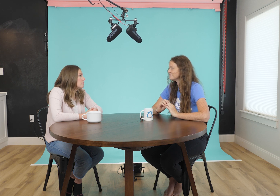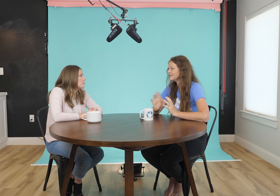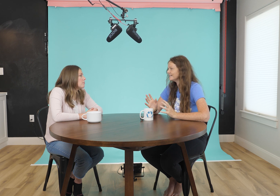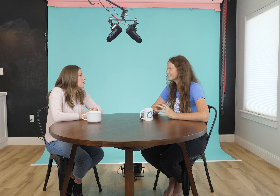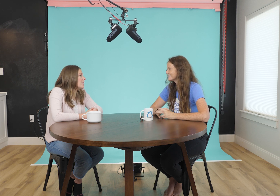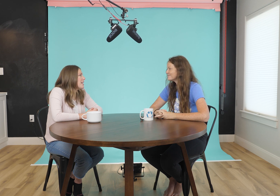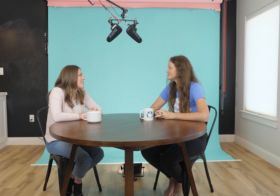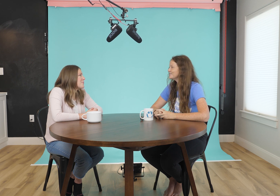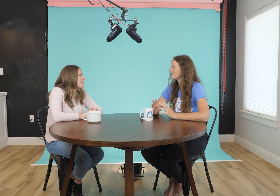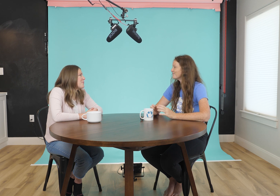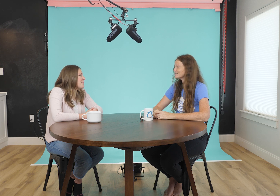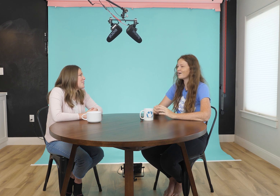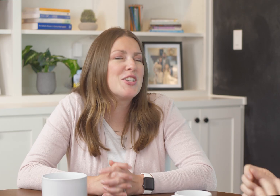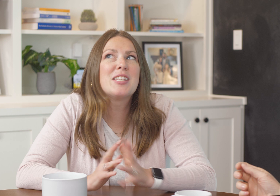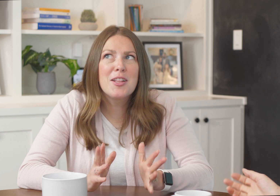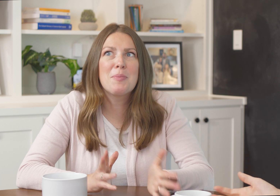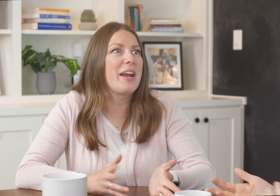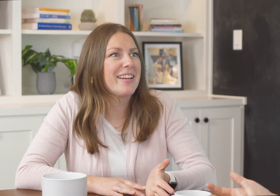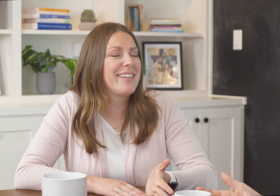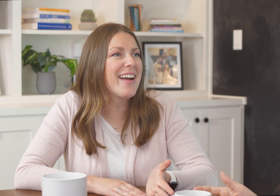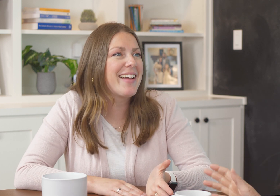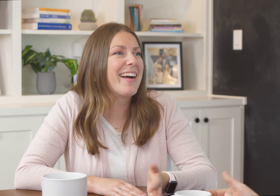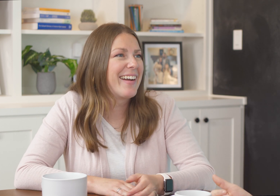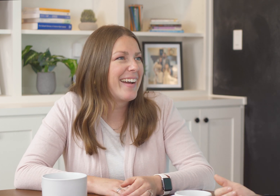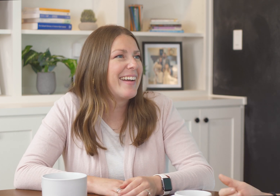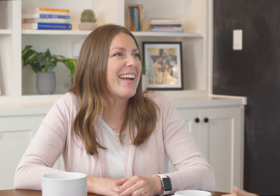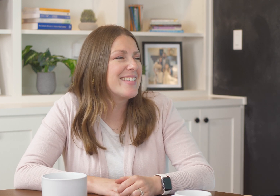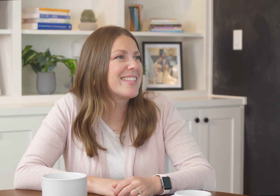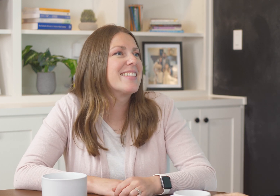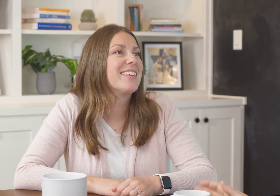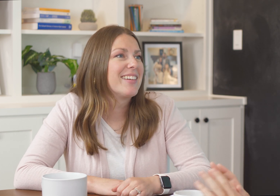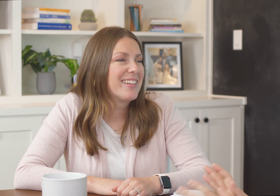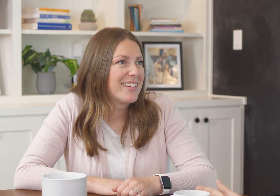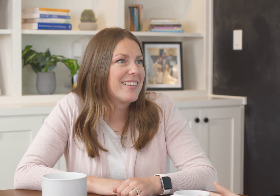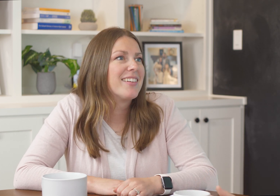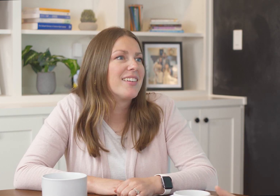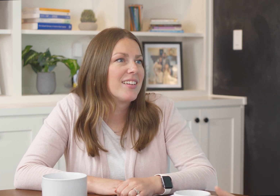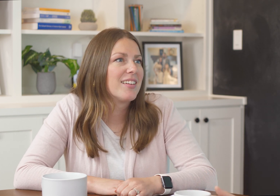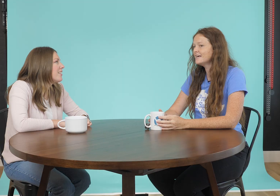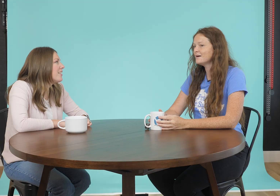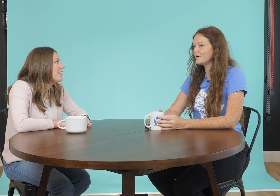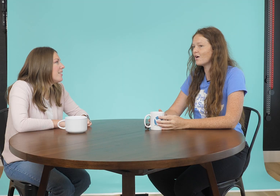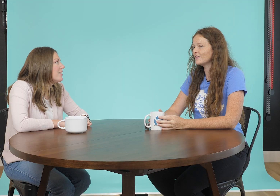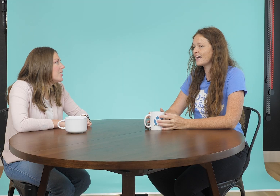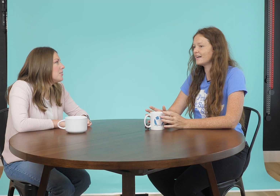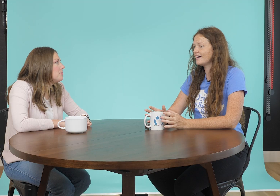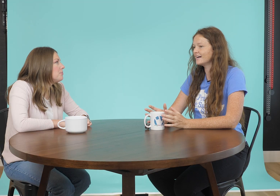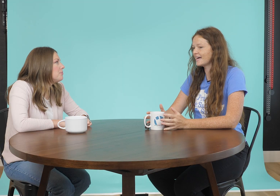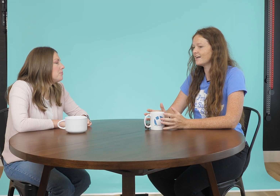and we eat. We slaughter our chickens, goats and we just celebrate. I'm big on that again.